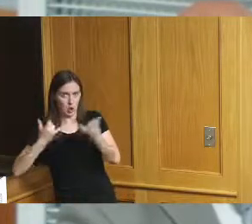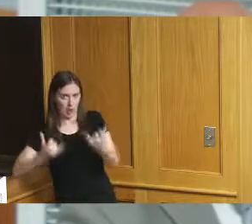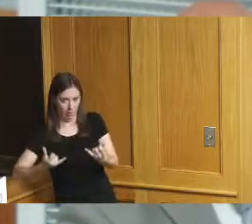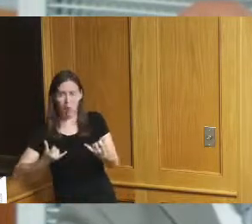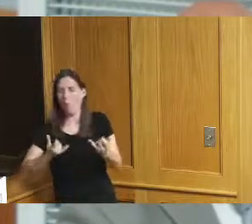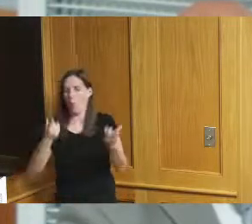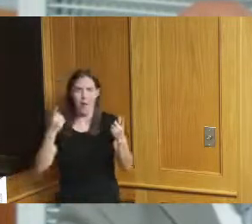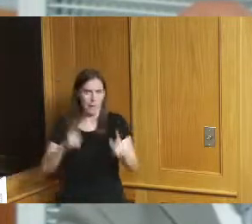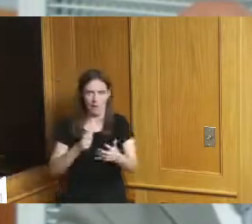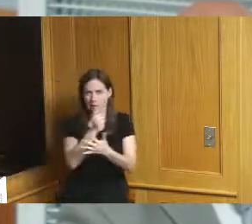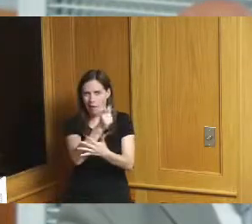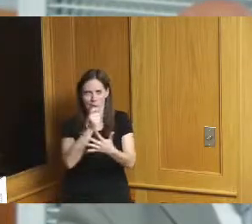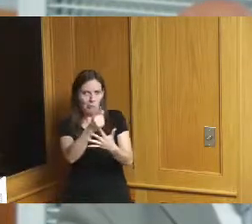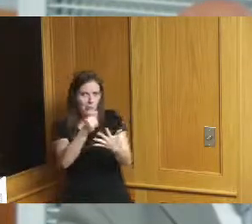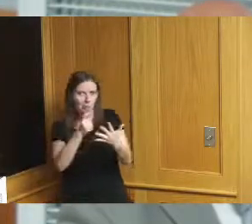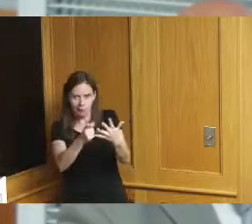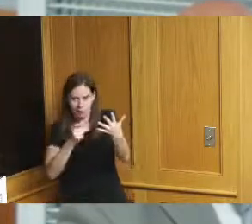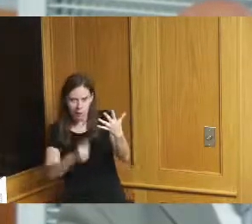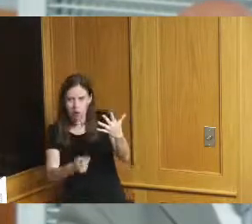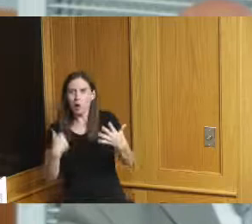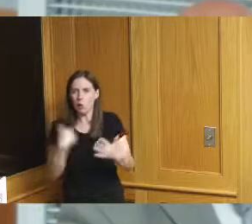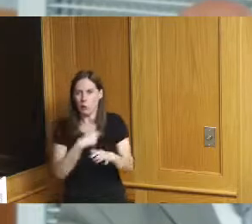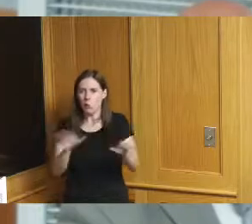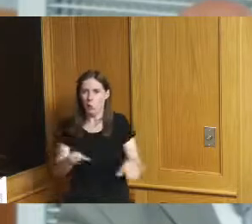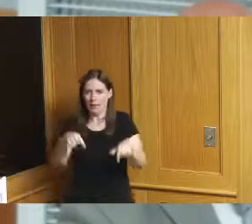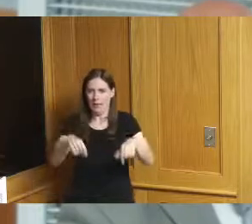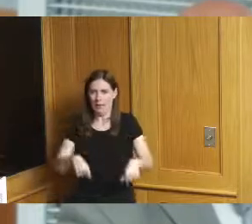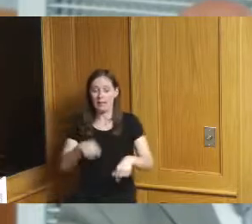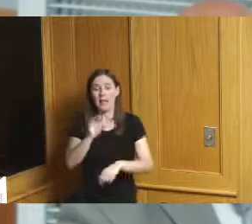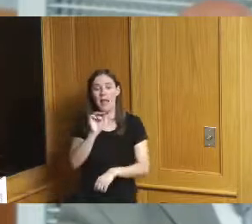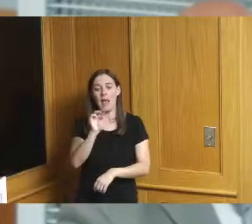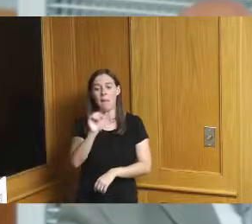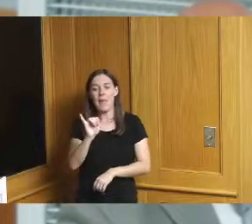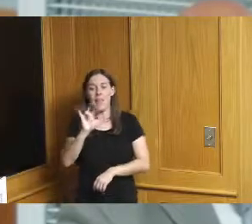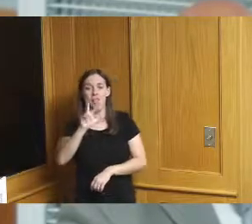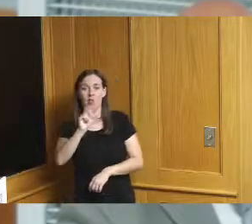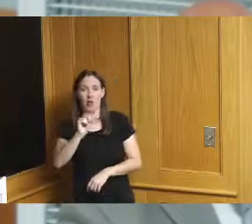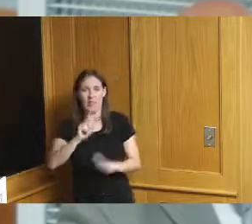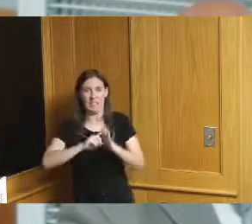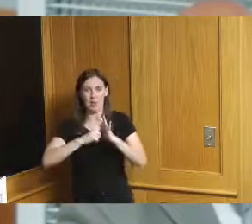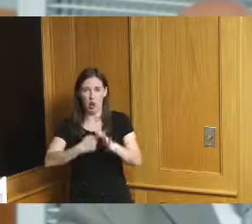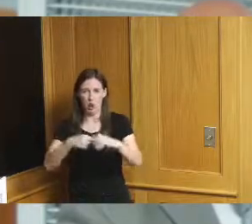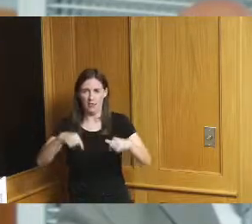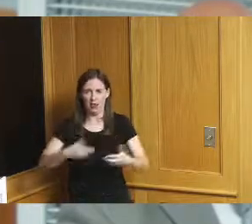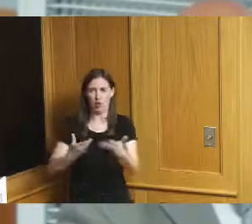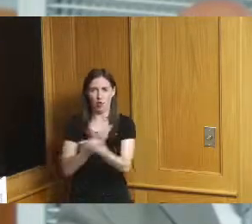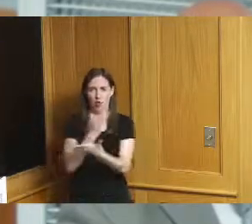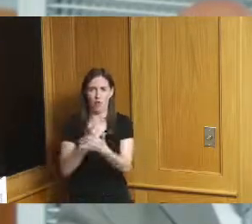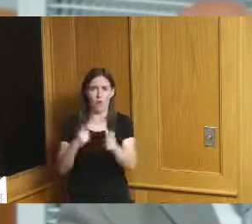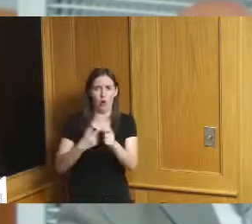for instance may 30th we rolled out phase one of reinventing metro so we have it unlike a